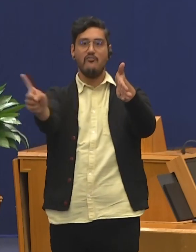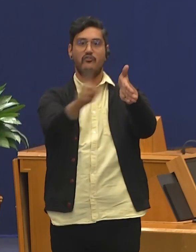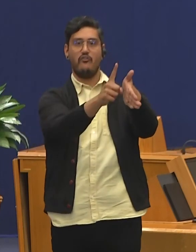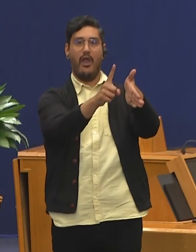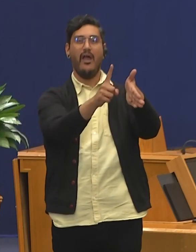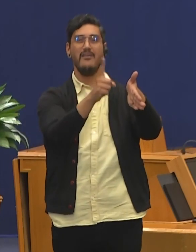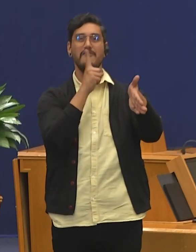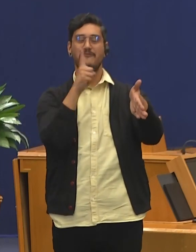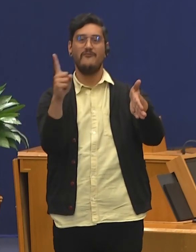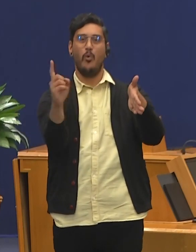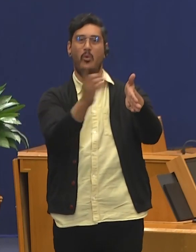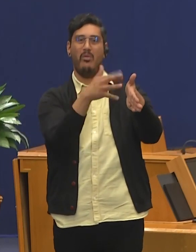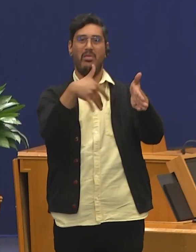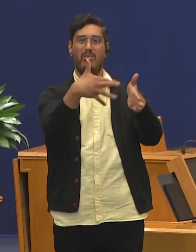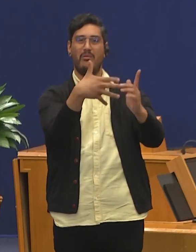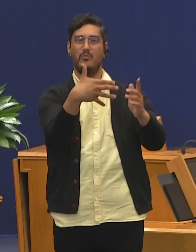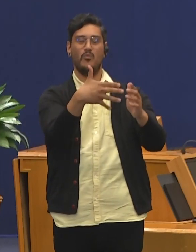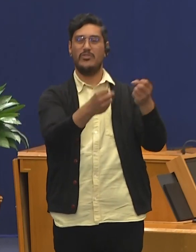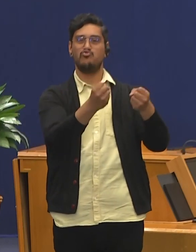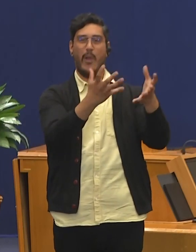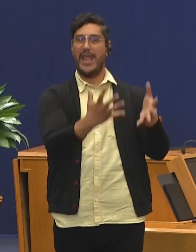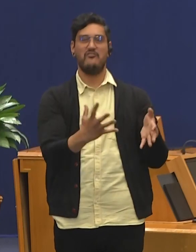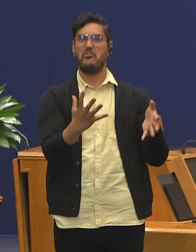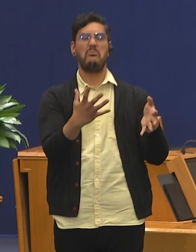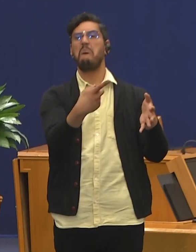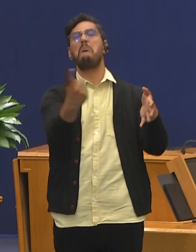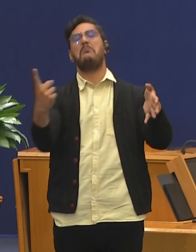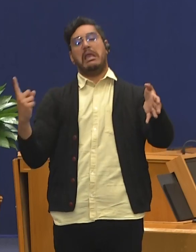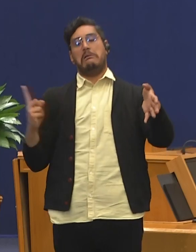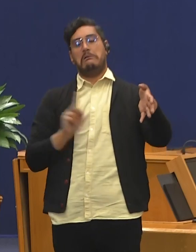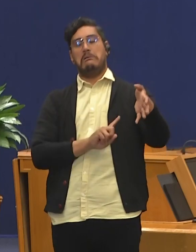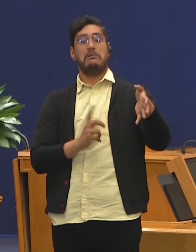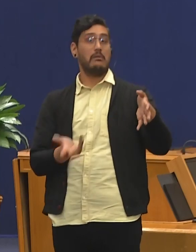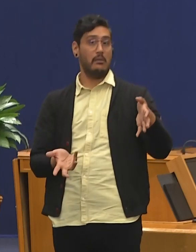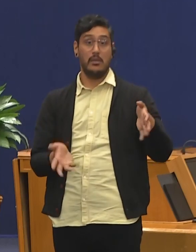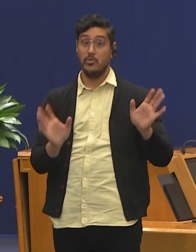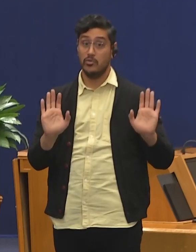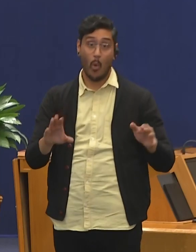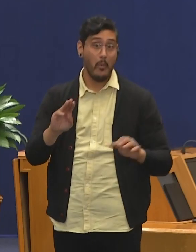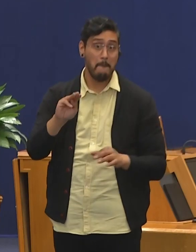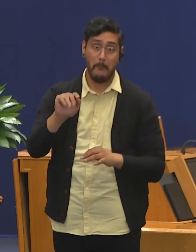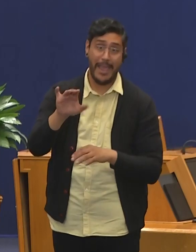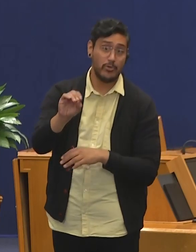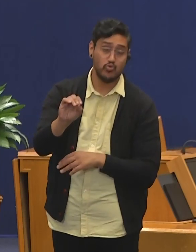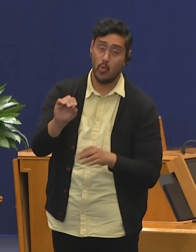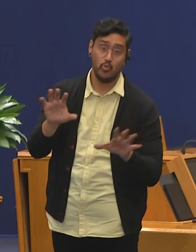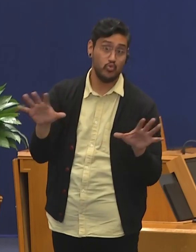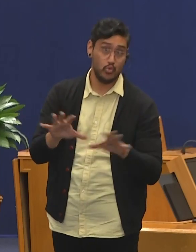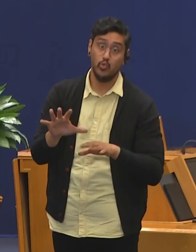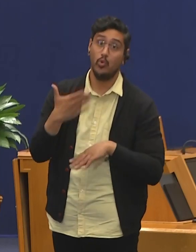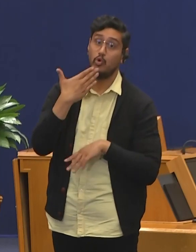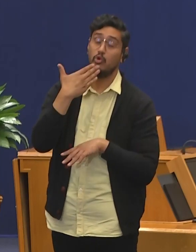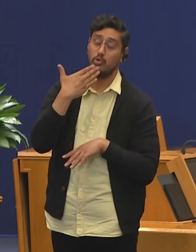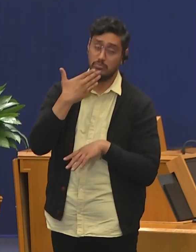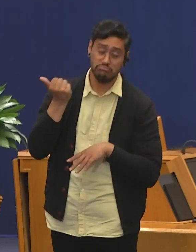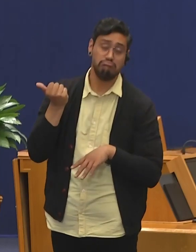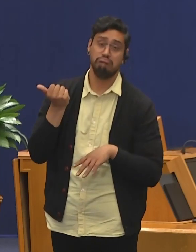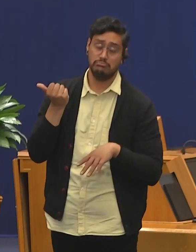TO I DON'T, SAY, A WHEELCHAIR OR SOMETHING OF THAT TYPE TO BOARD THE BUS. BUT I WOULD SAY OVERALL THAT